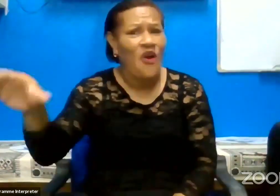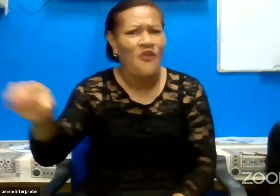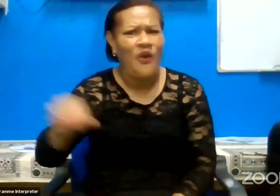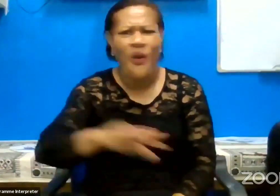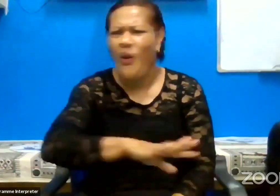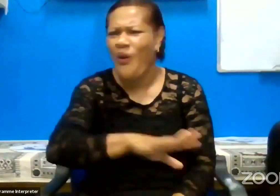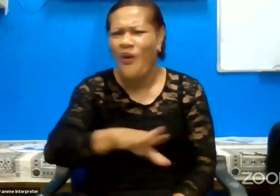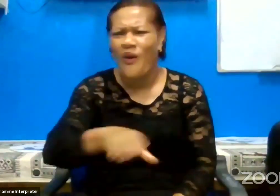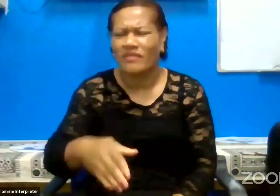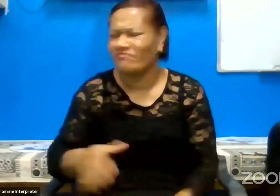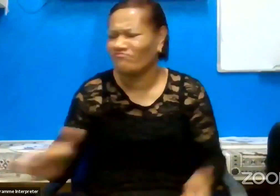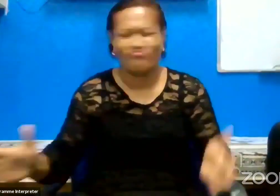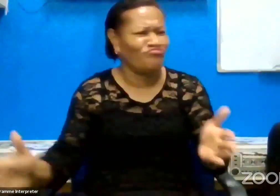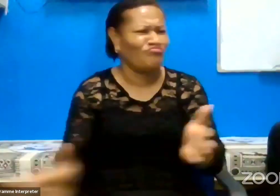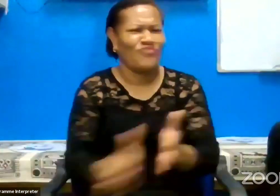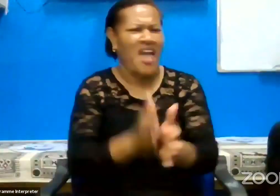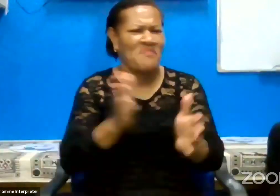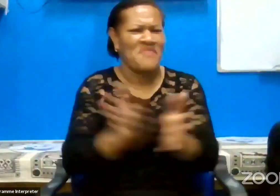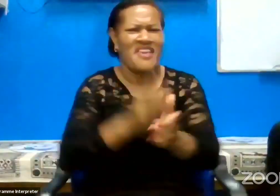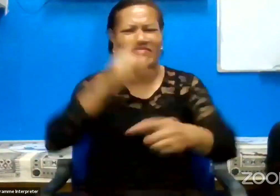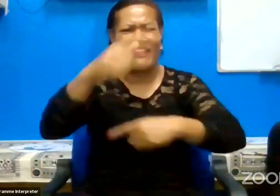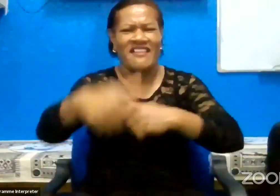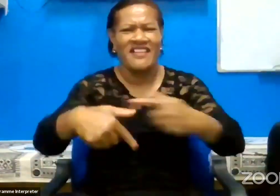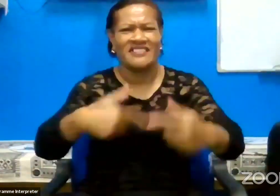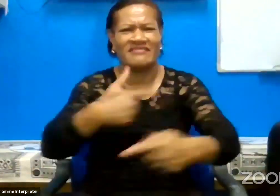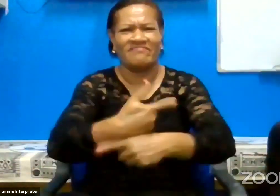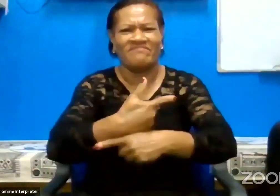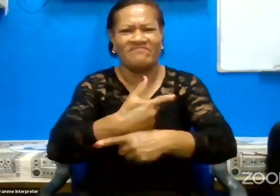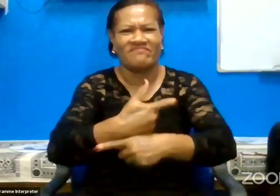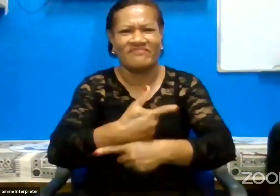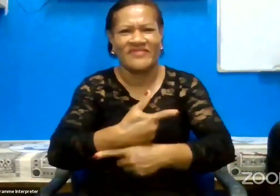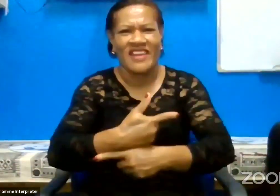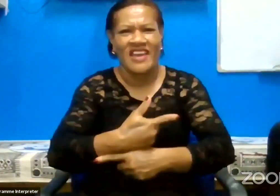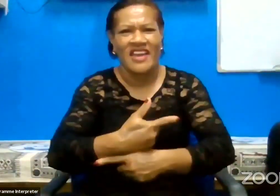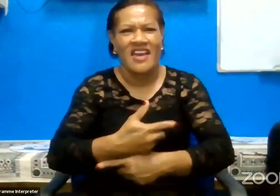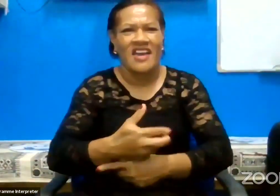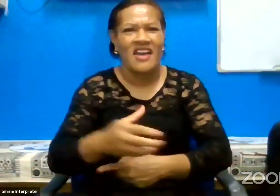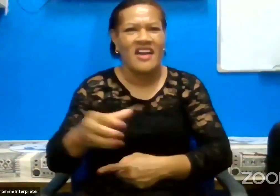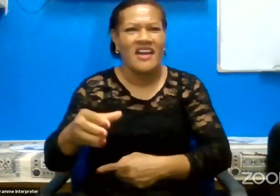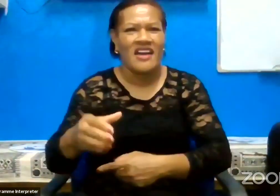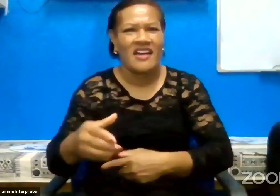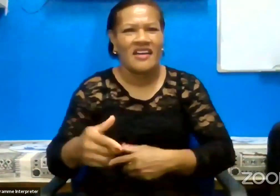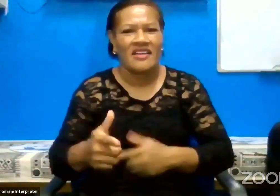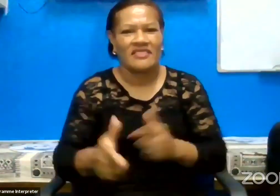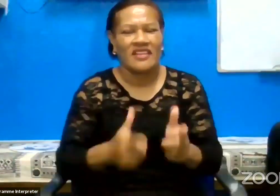of September. 2022 that it is